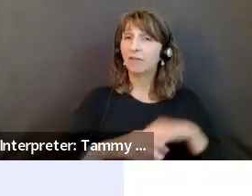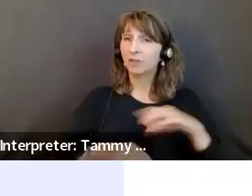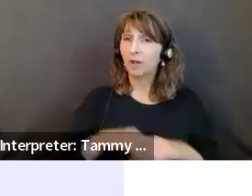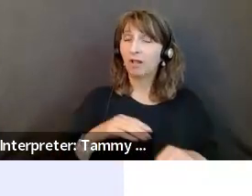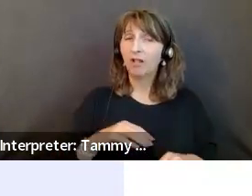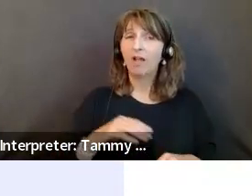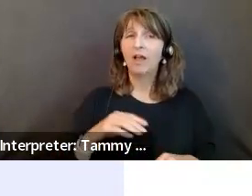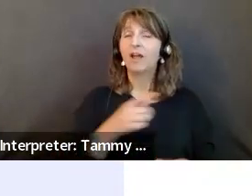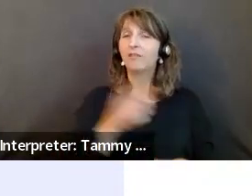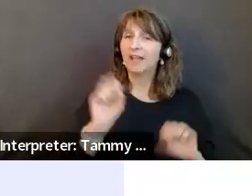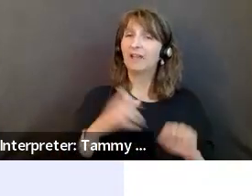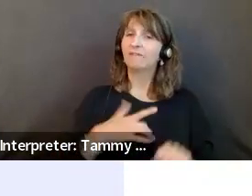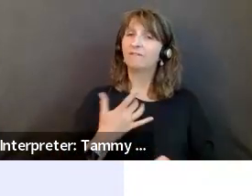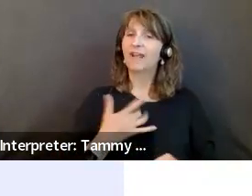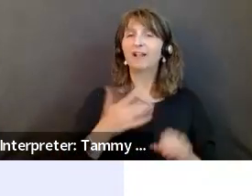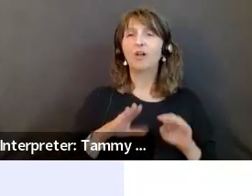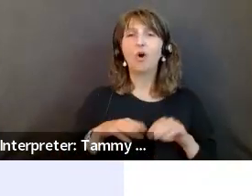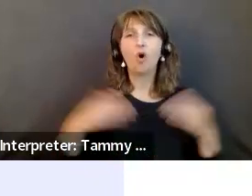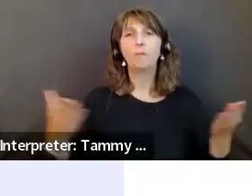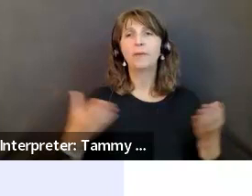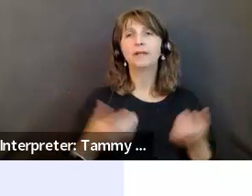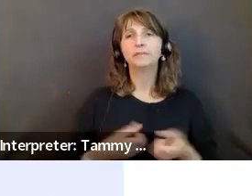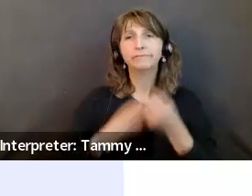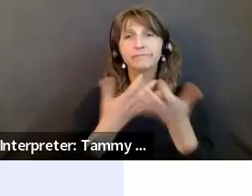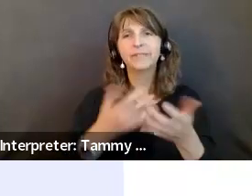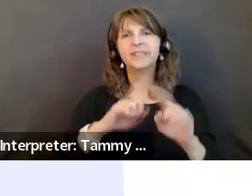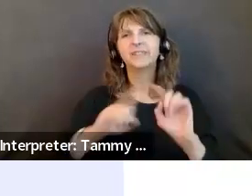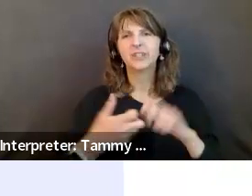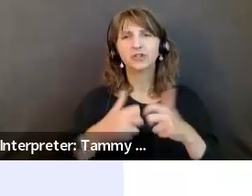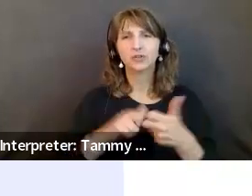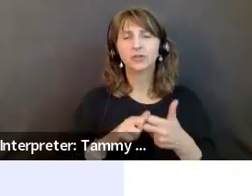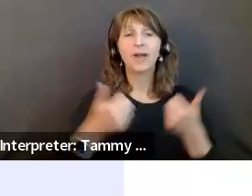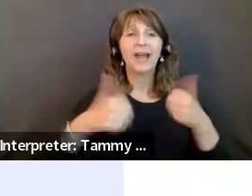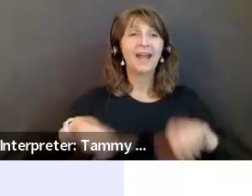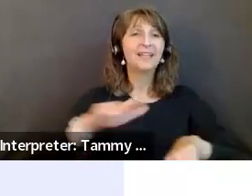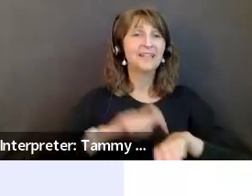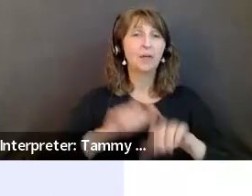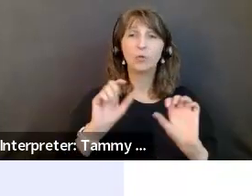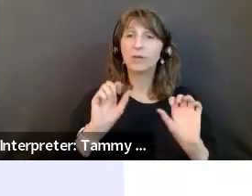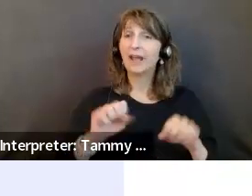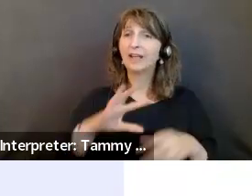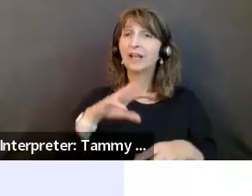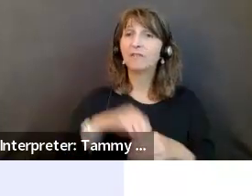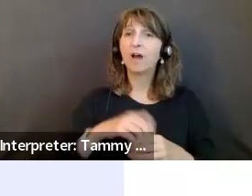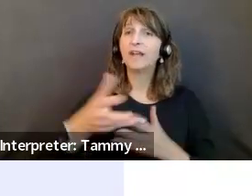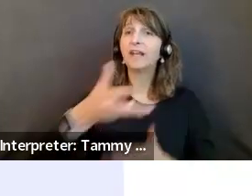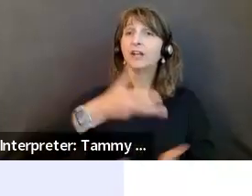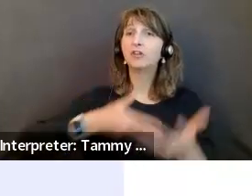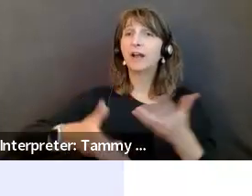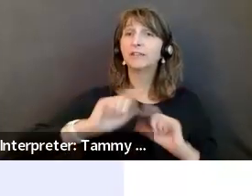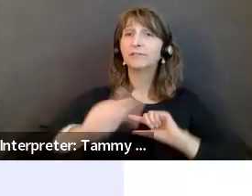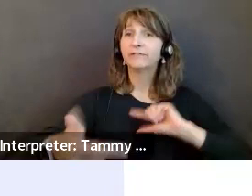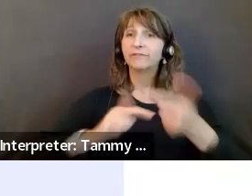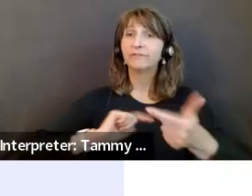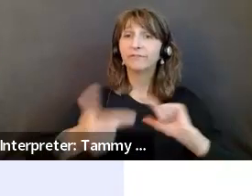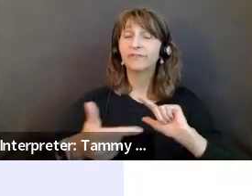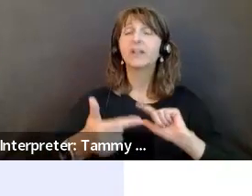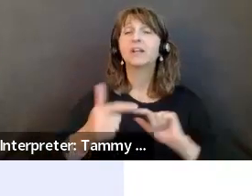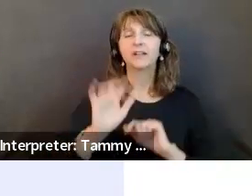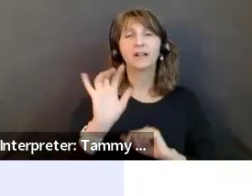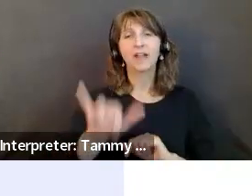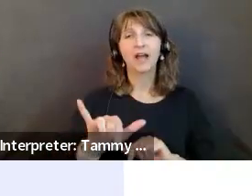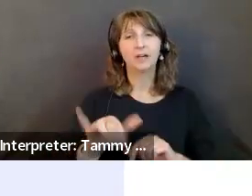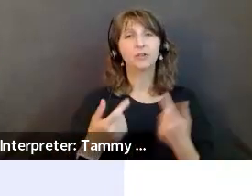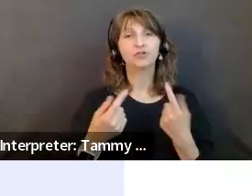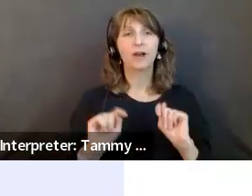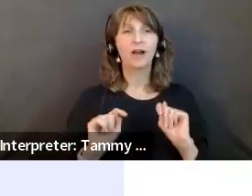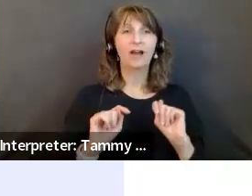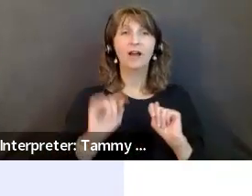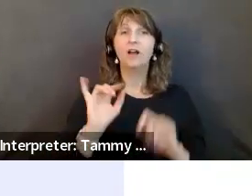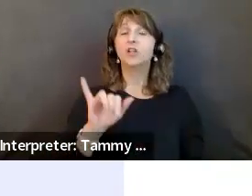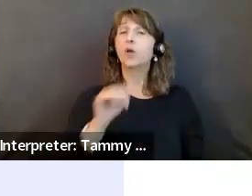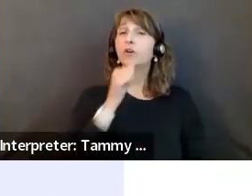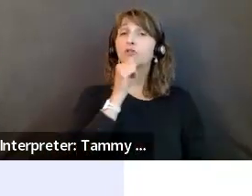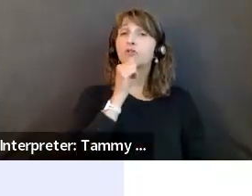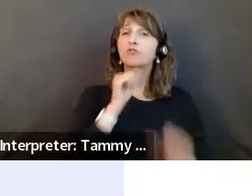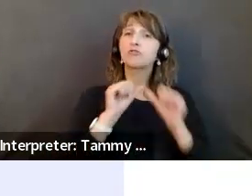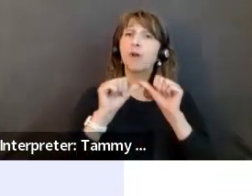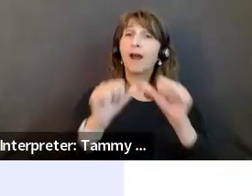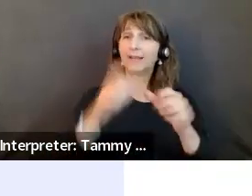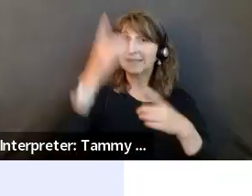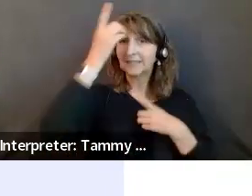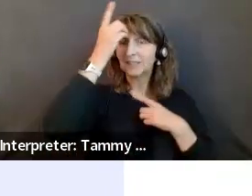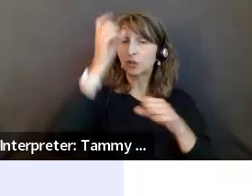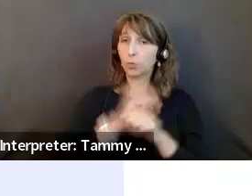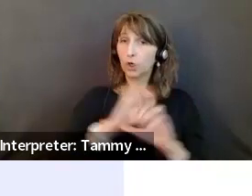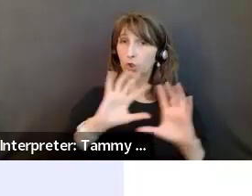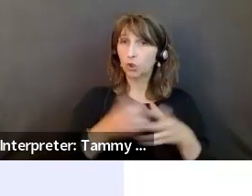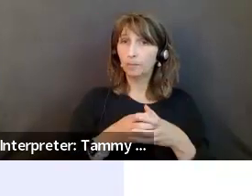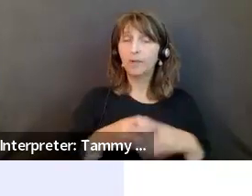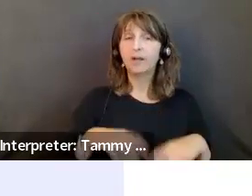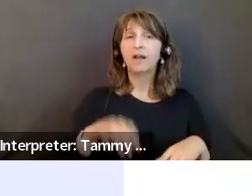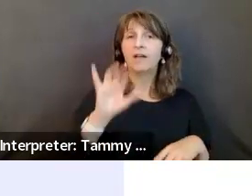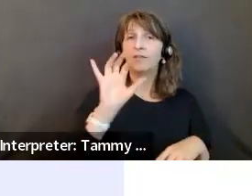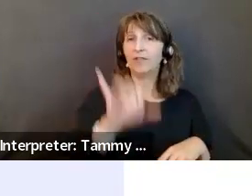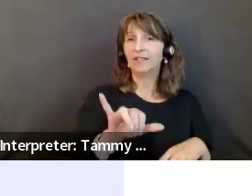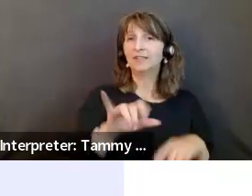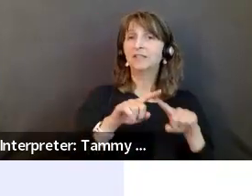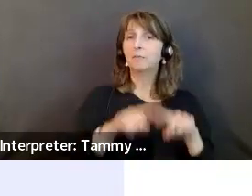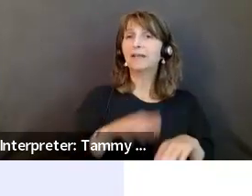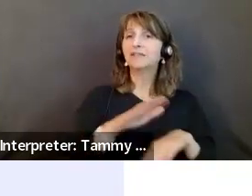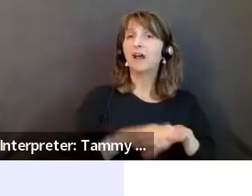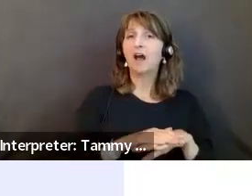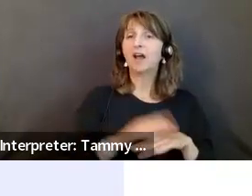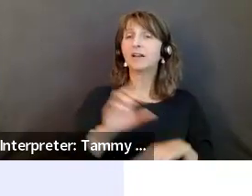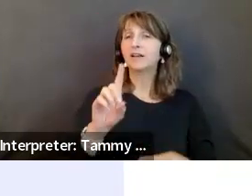And so we always work towards including interactive activities whenever possible. Here are results. From an interactive activity that we conducted with our chronic disease work group for this exercise, we adds based on the data, what areas of chronic disease should we focus on.